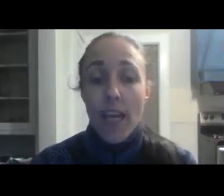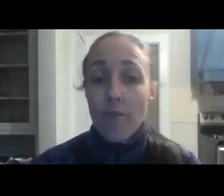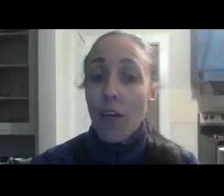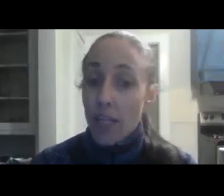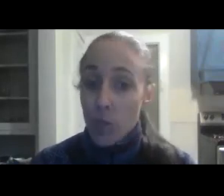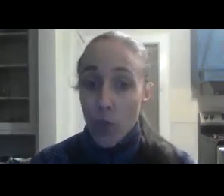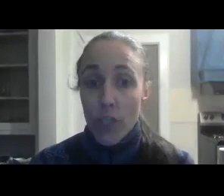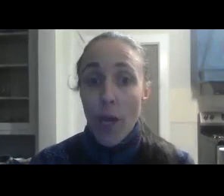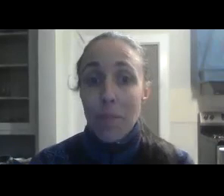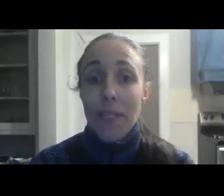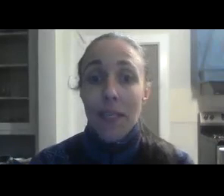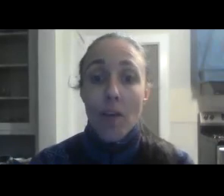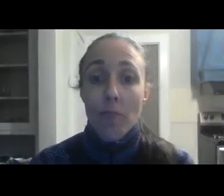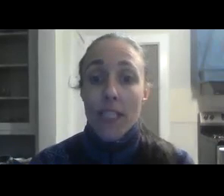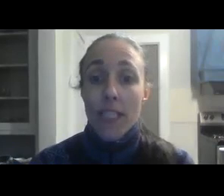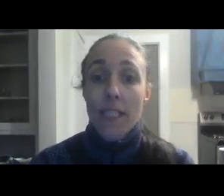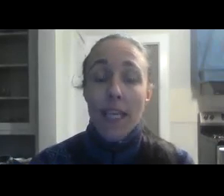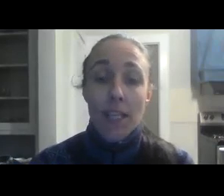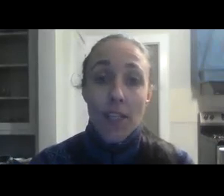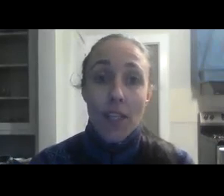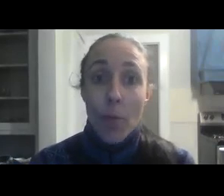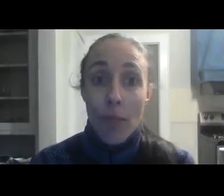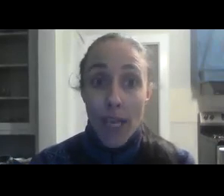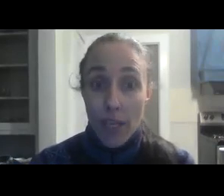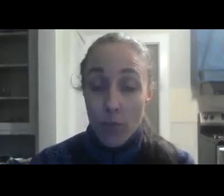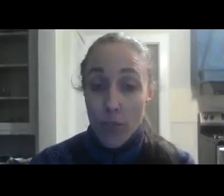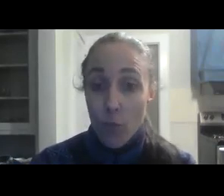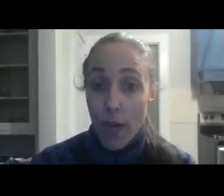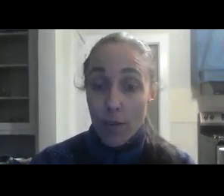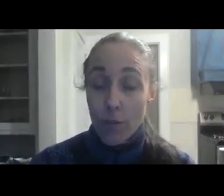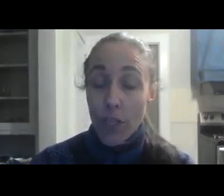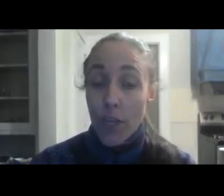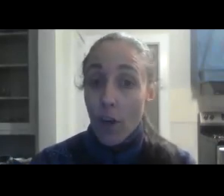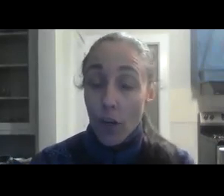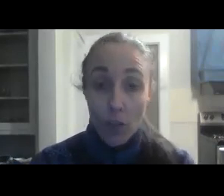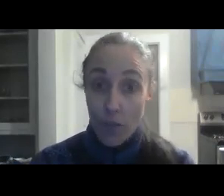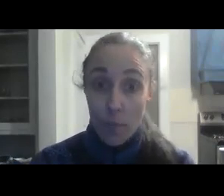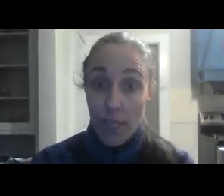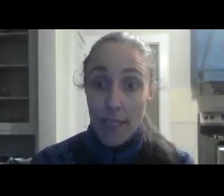at various workshops and conferences and panels around all over the place.